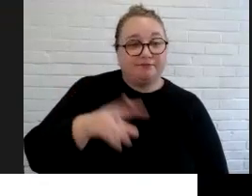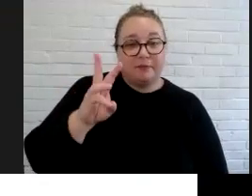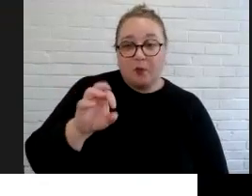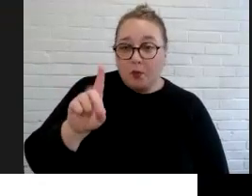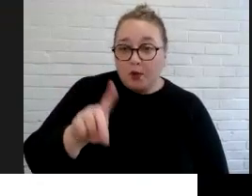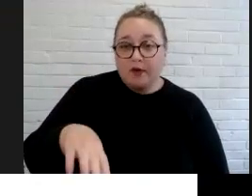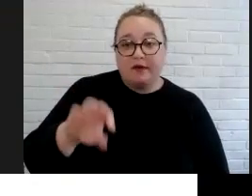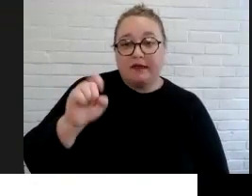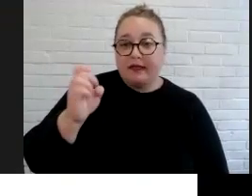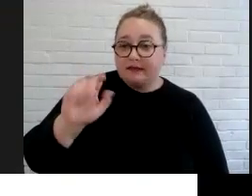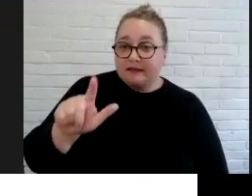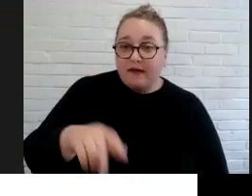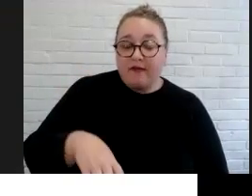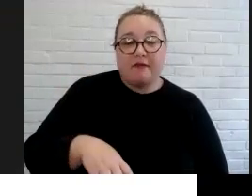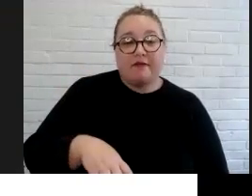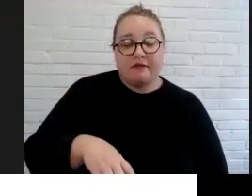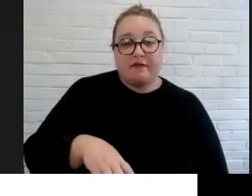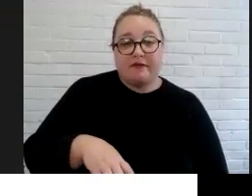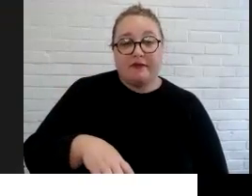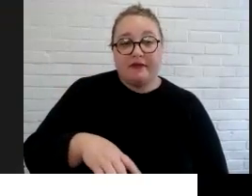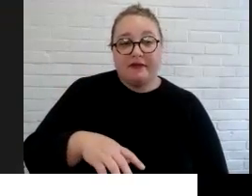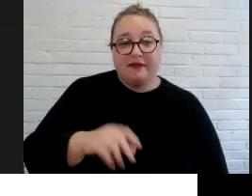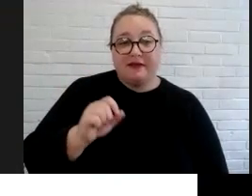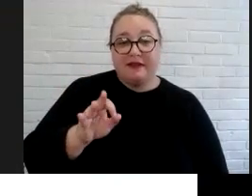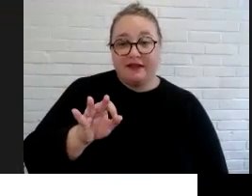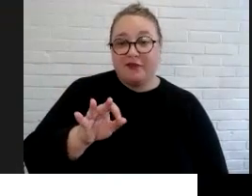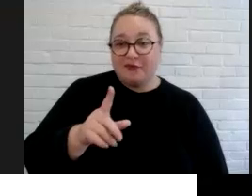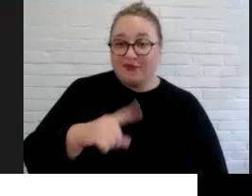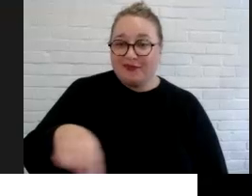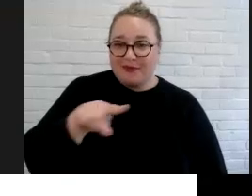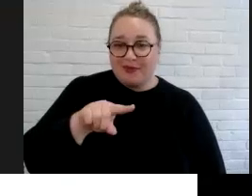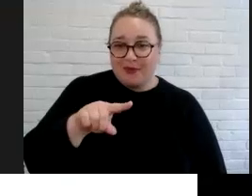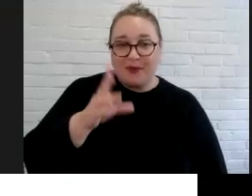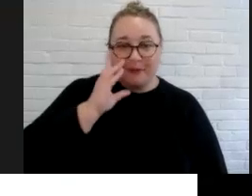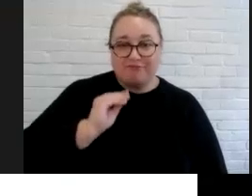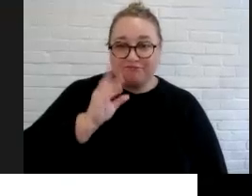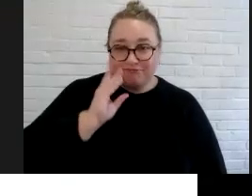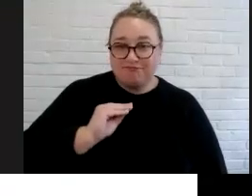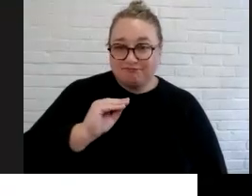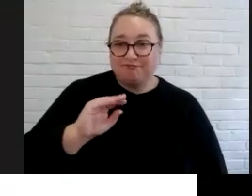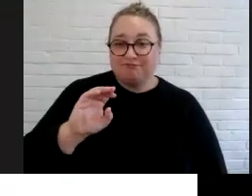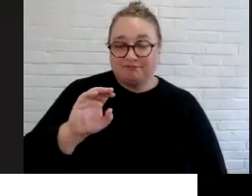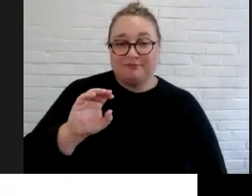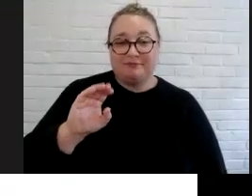For those of us that, or for those of you that are good at creating and using Excel,